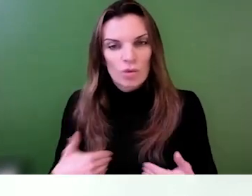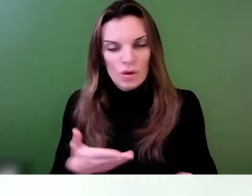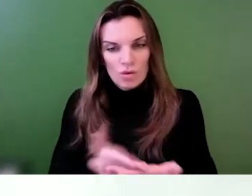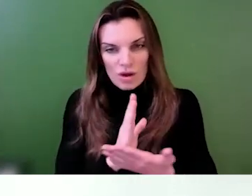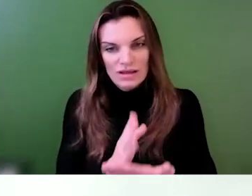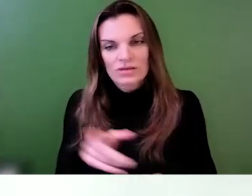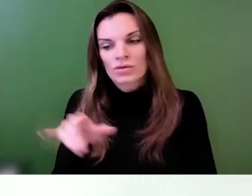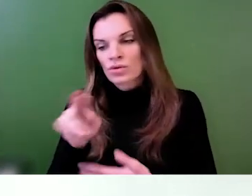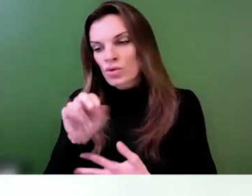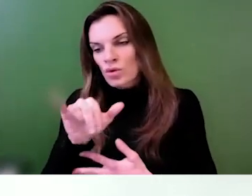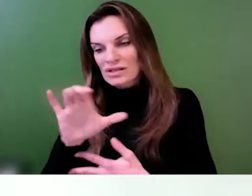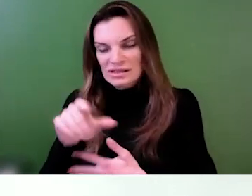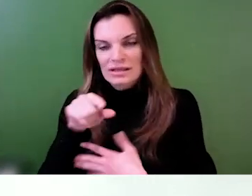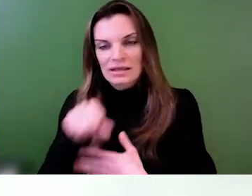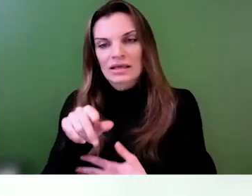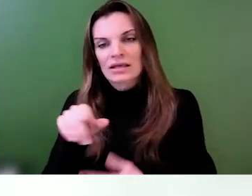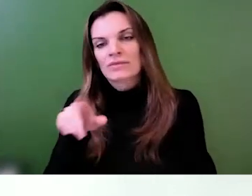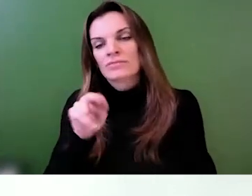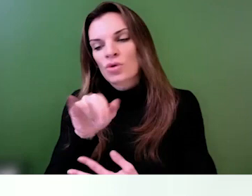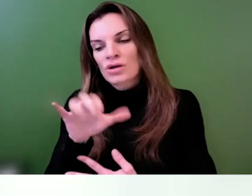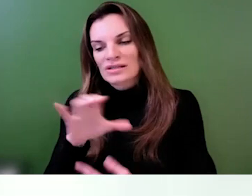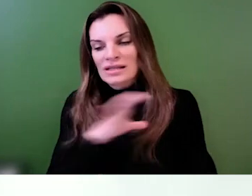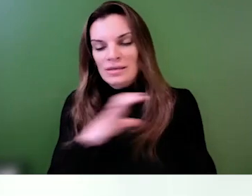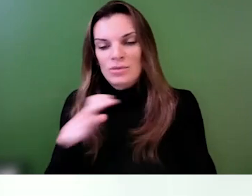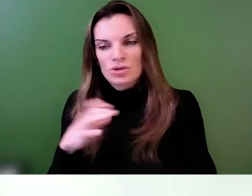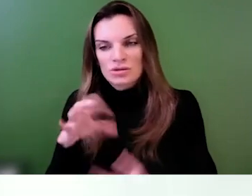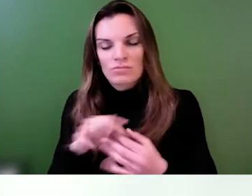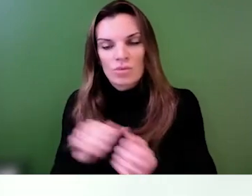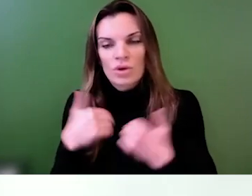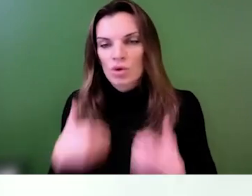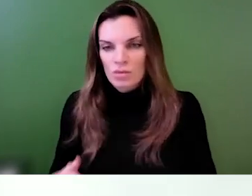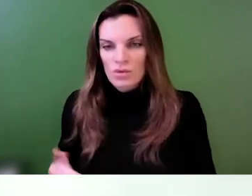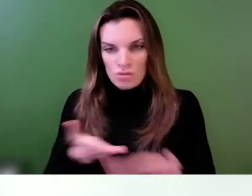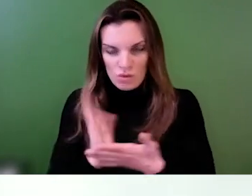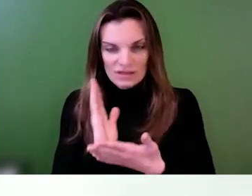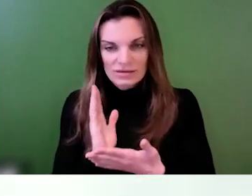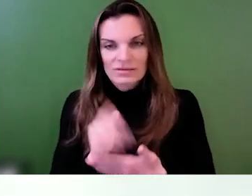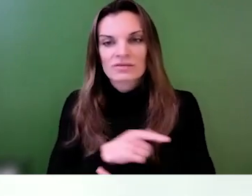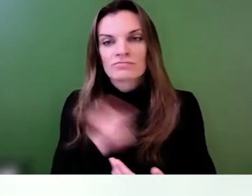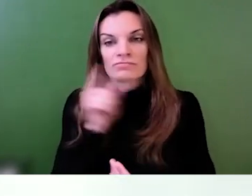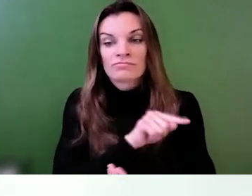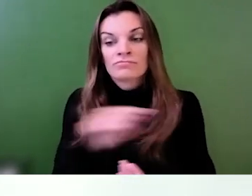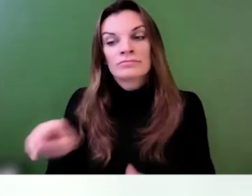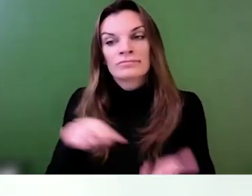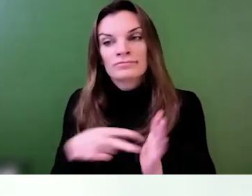the New York City Commission on human rights. So those organizations like I said are enforcement organizations. And